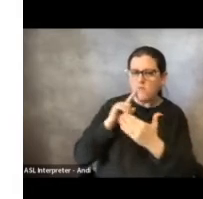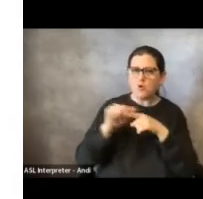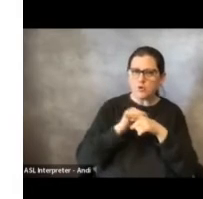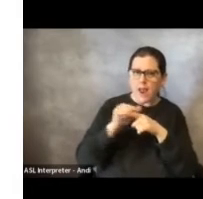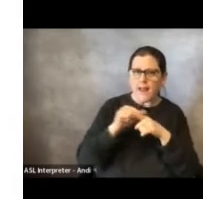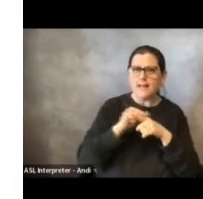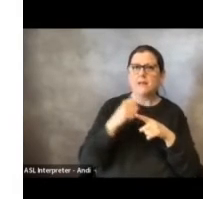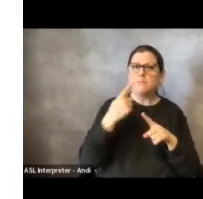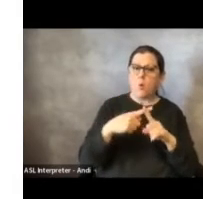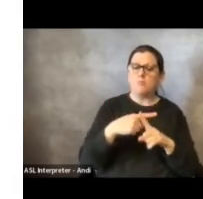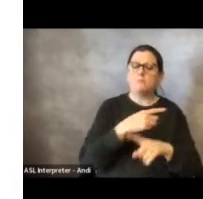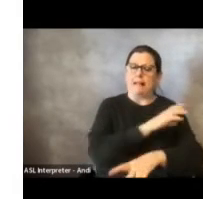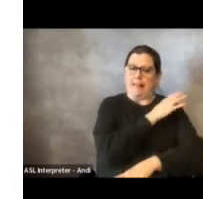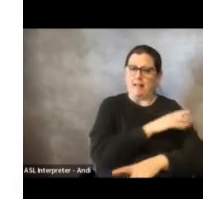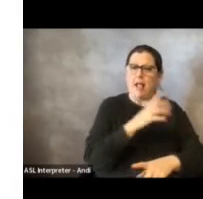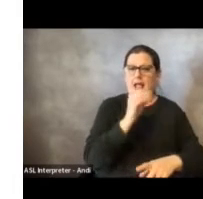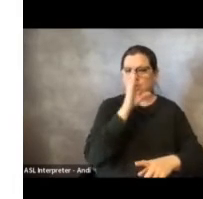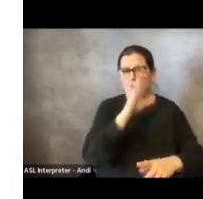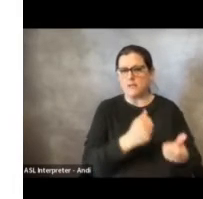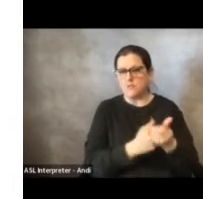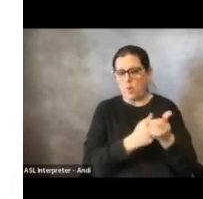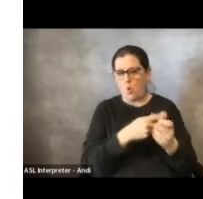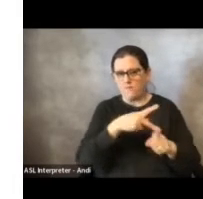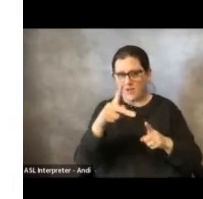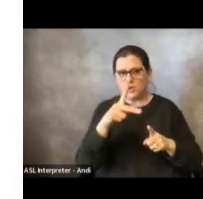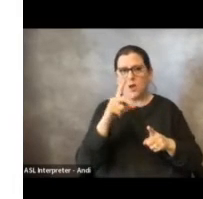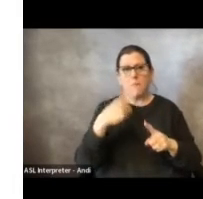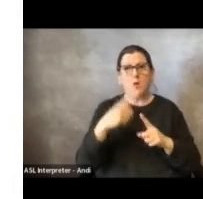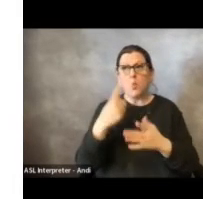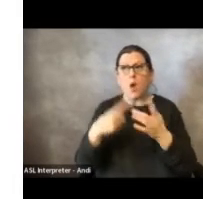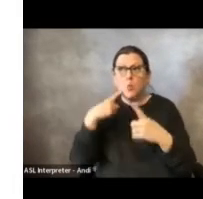professionals, and elevating there's things that are working well across the country. Next